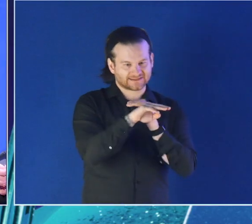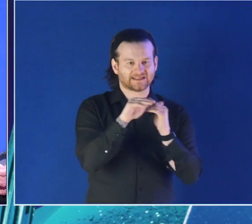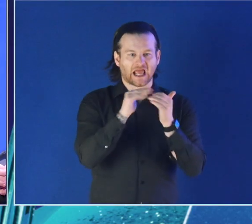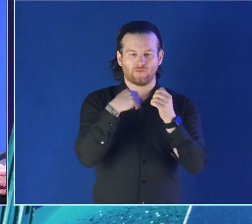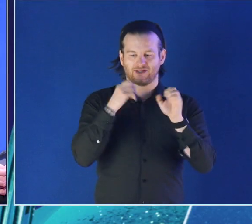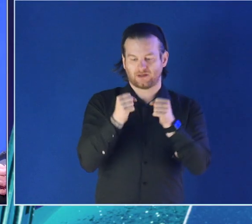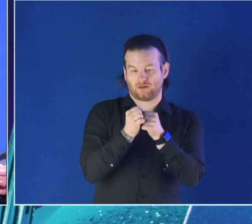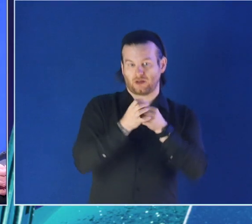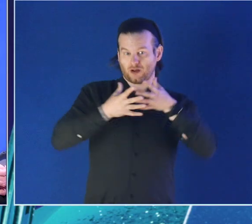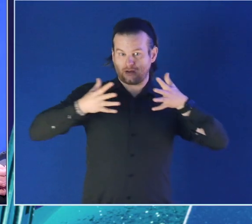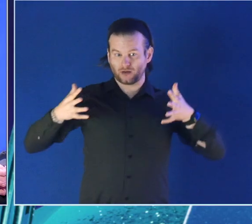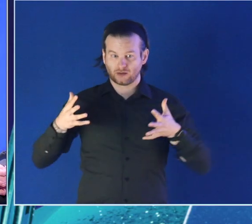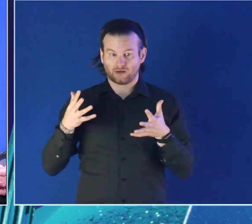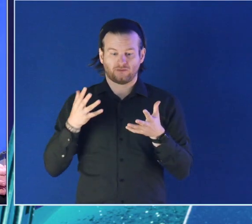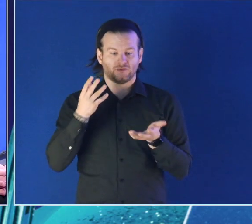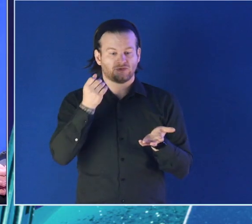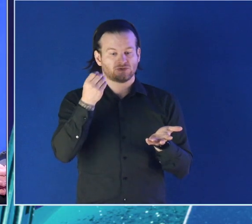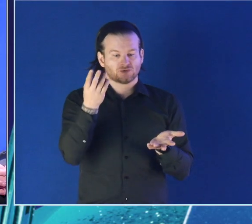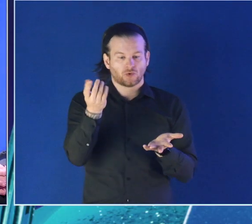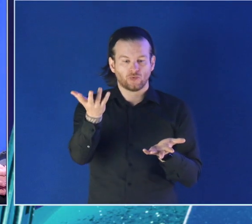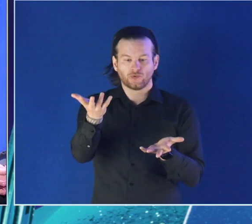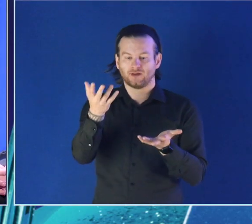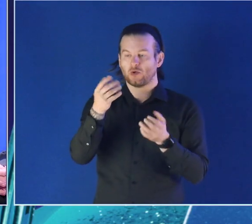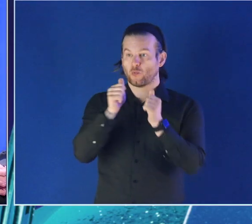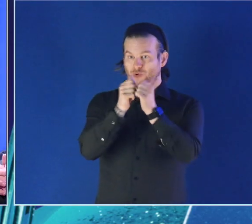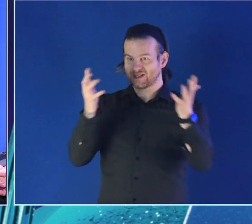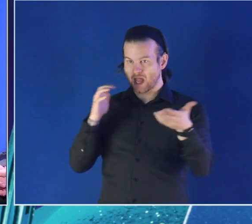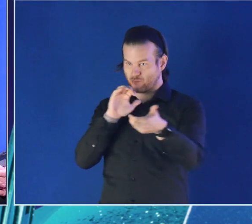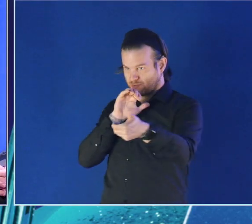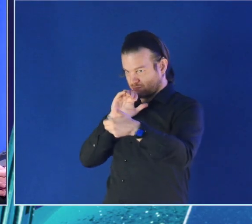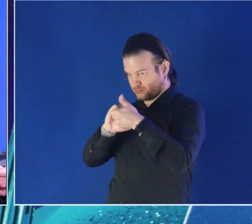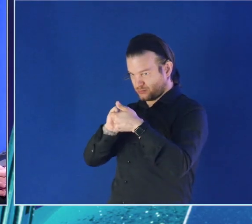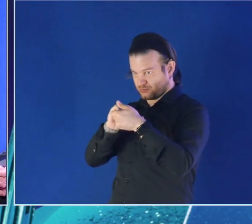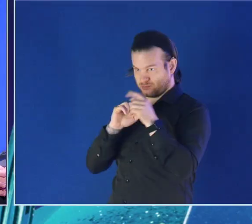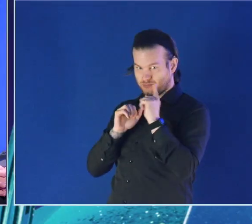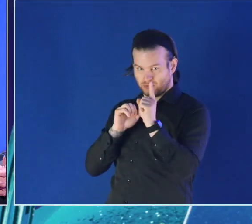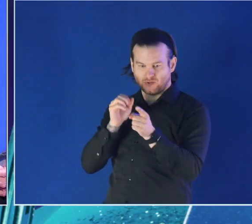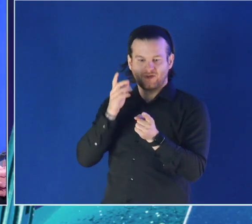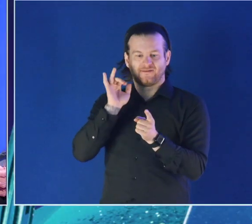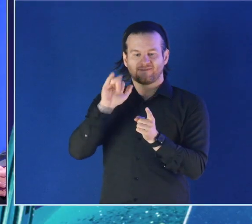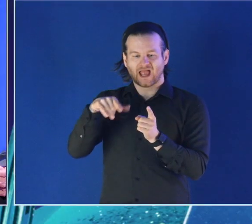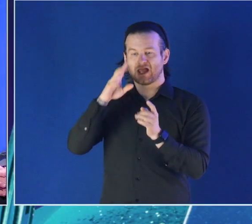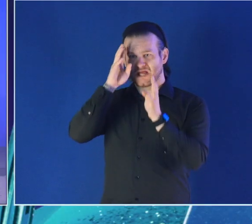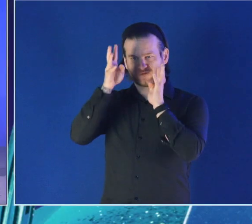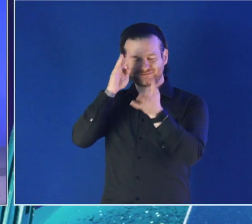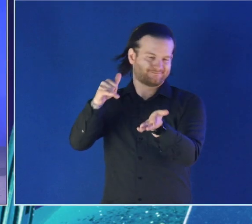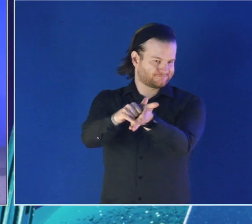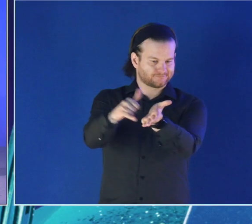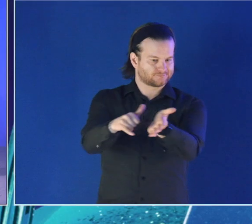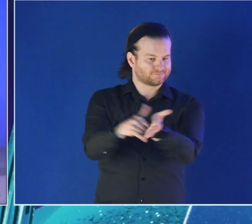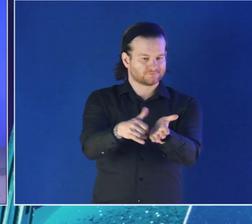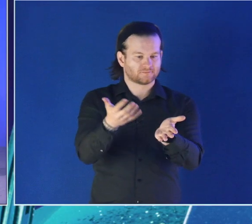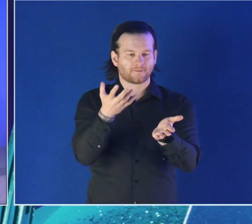and access is impossible as well. And at Tobii Dynavox, how is AI coming into play? Well, let me tell you, at Tobii Dynavox,